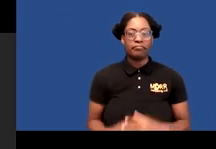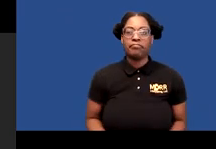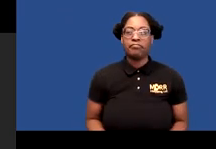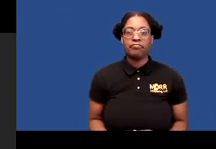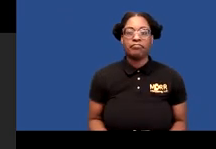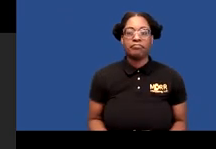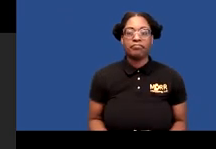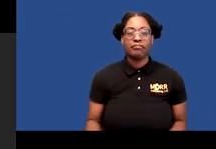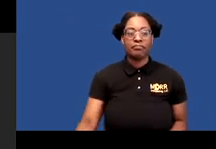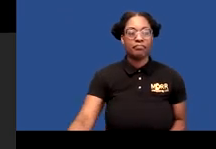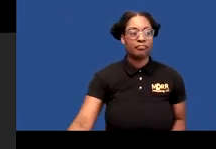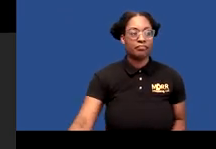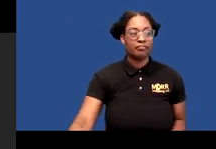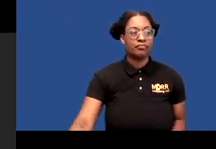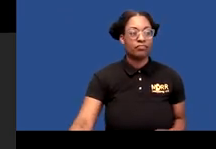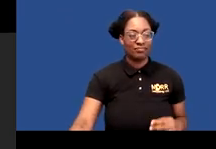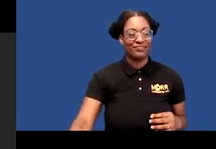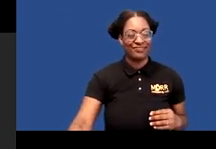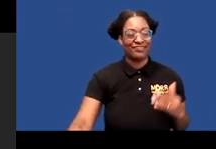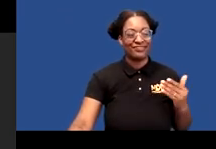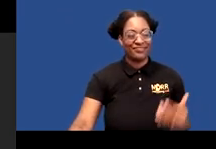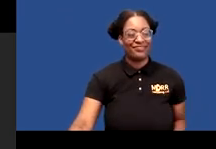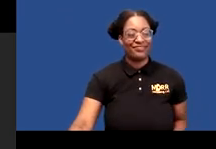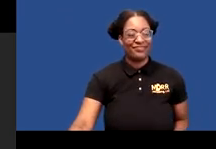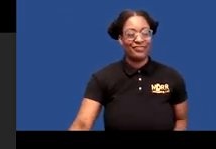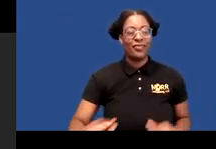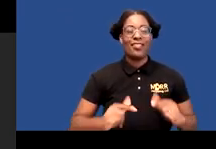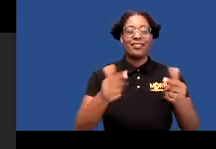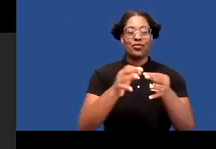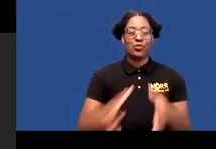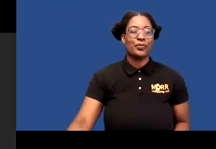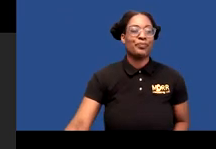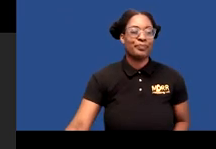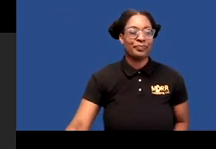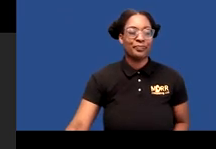I want to talk to you briefly about some of the things that are informing my own practice